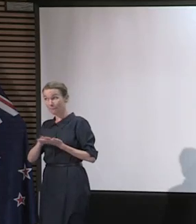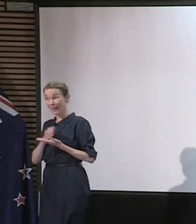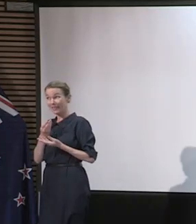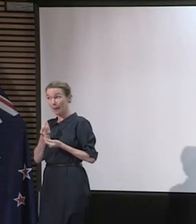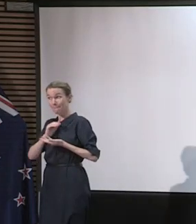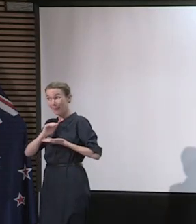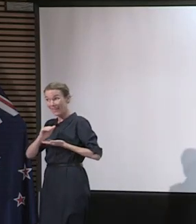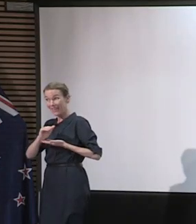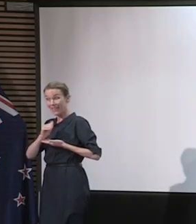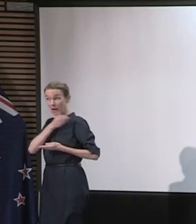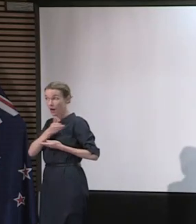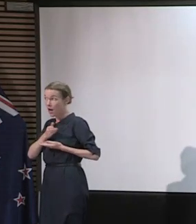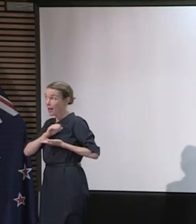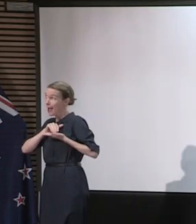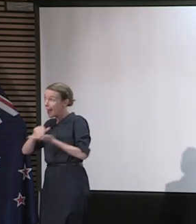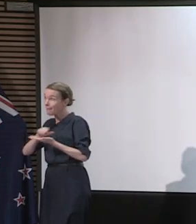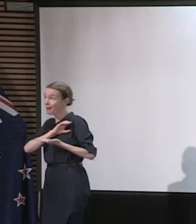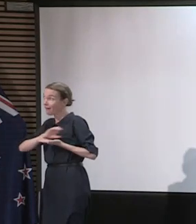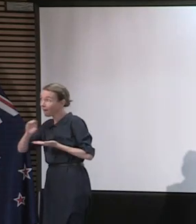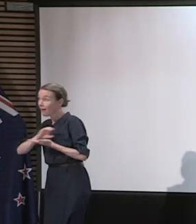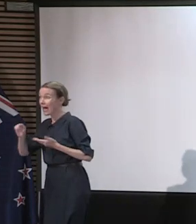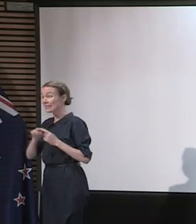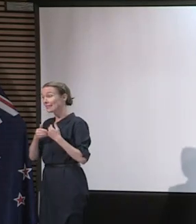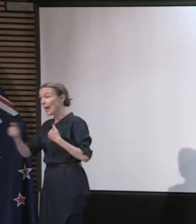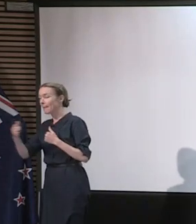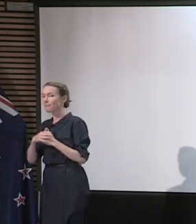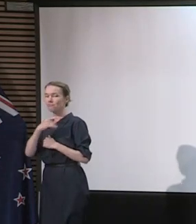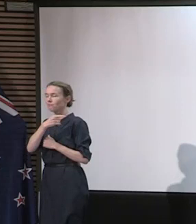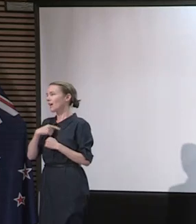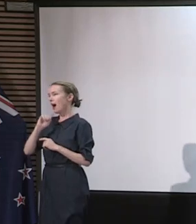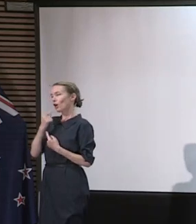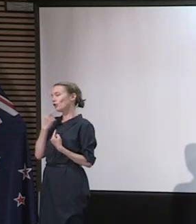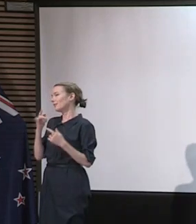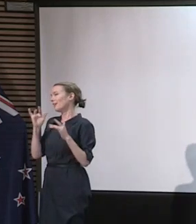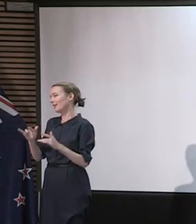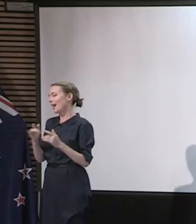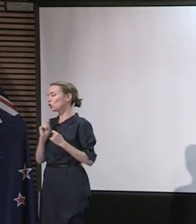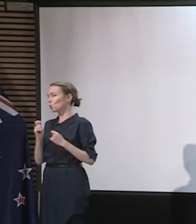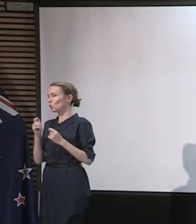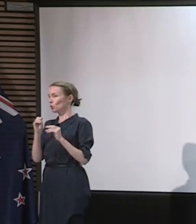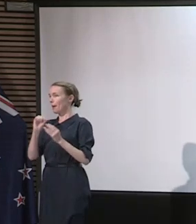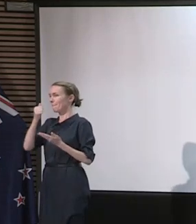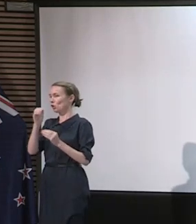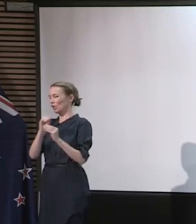development funding. Funding should be the same? Again, I won't get ahead of the Budget